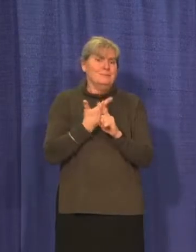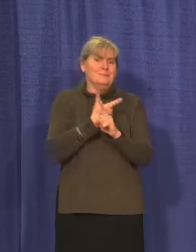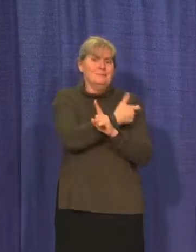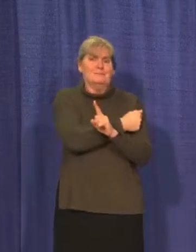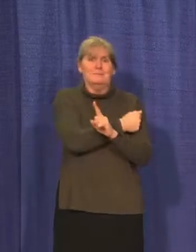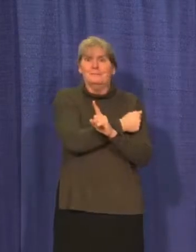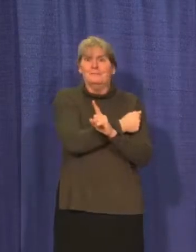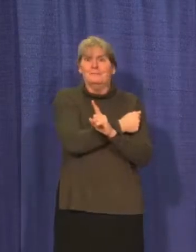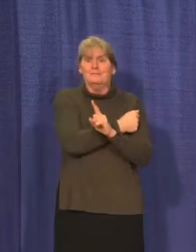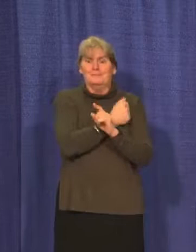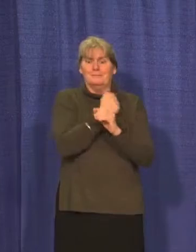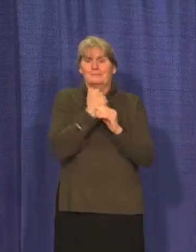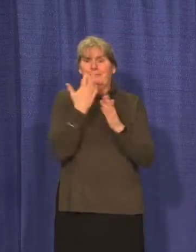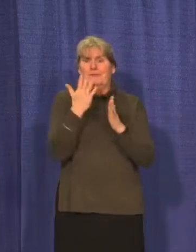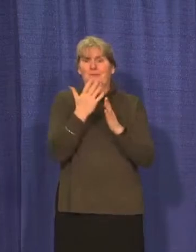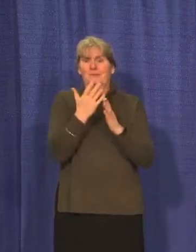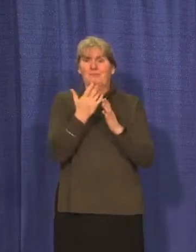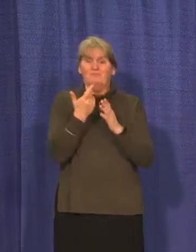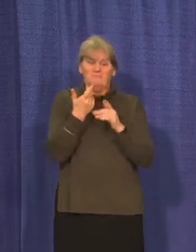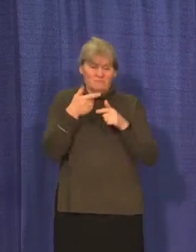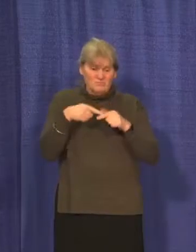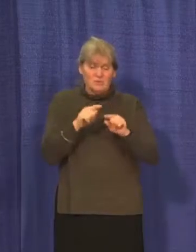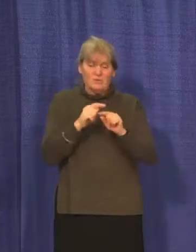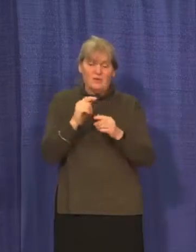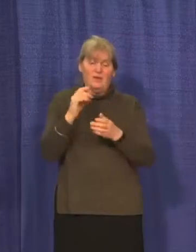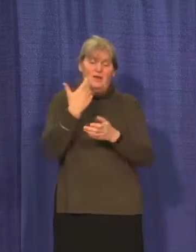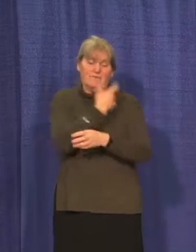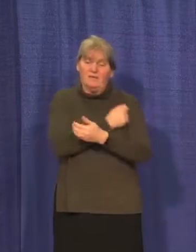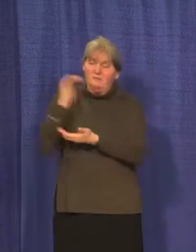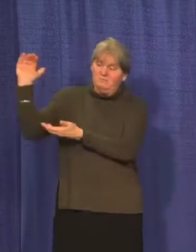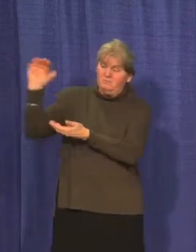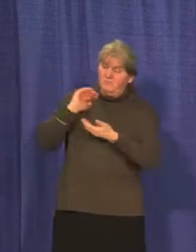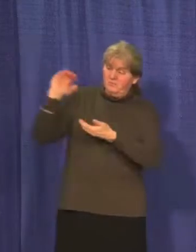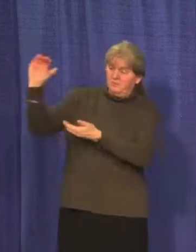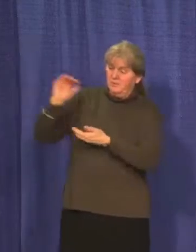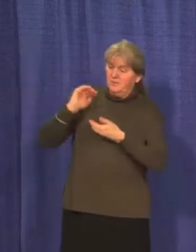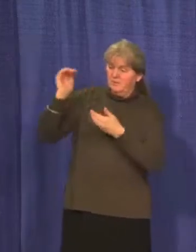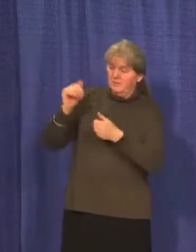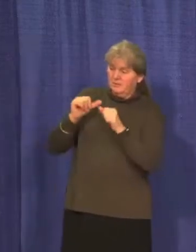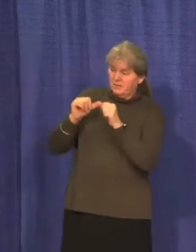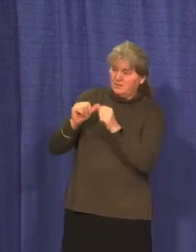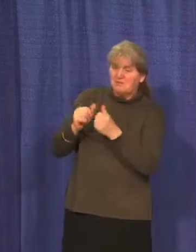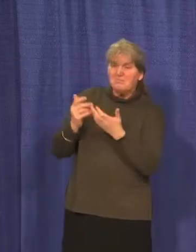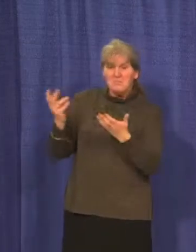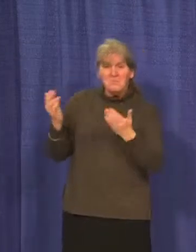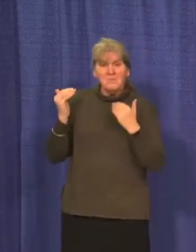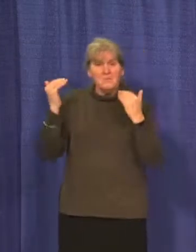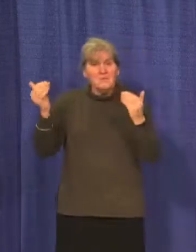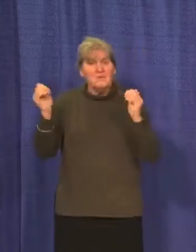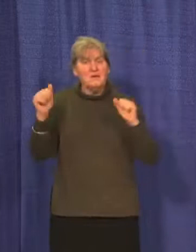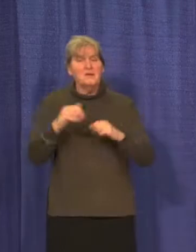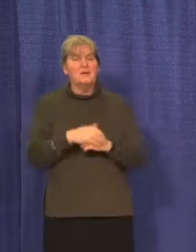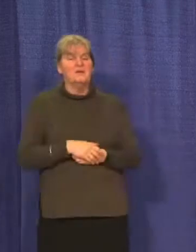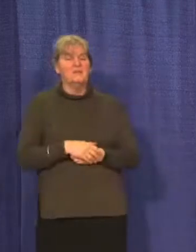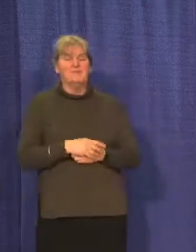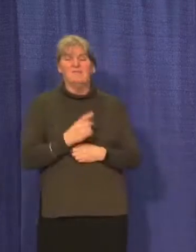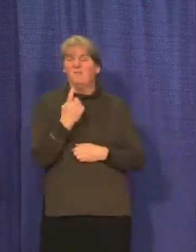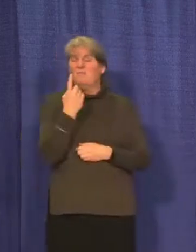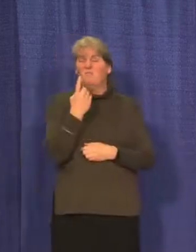continue to roll in. People need to know and to remember that we will be one of